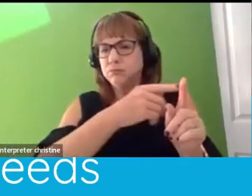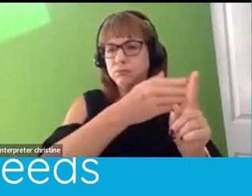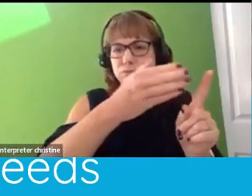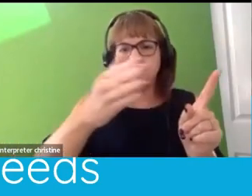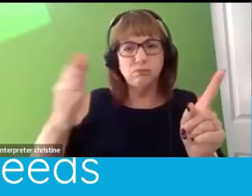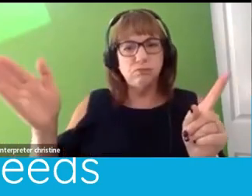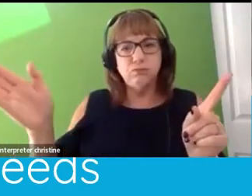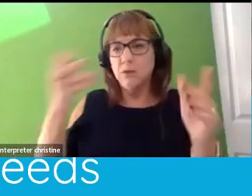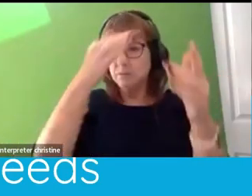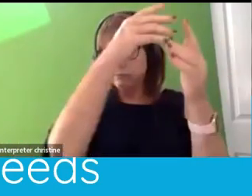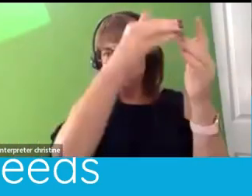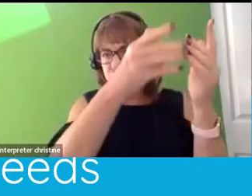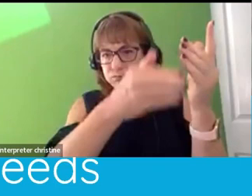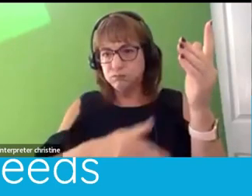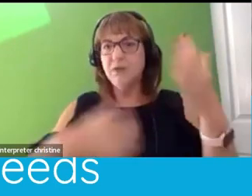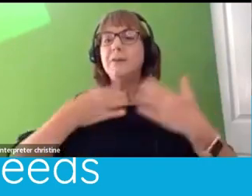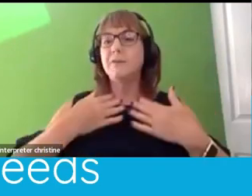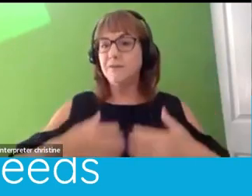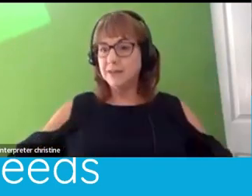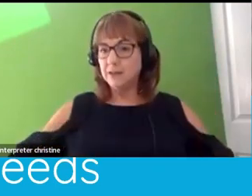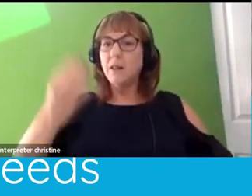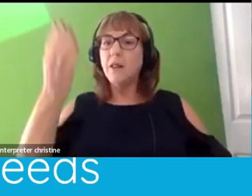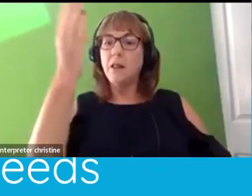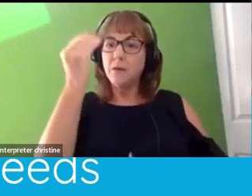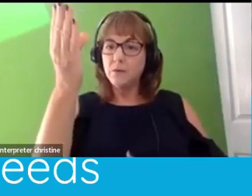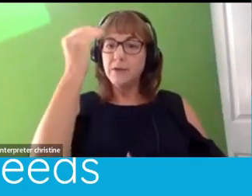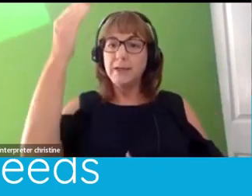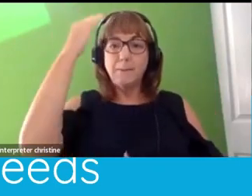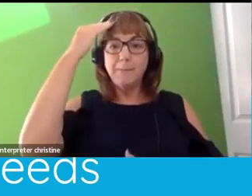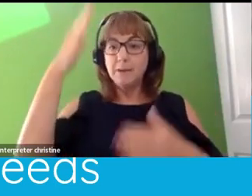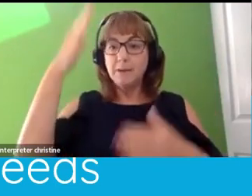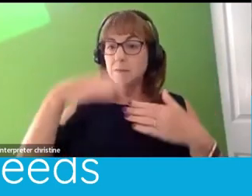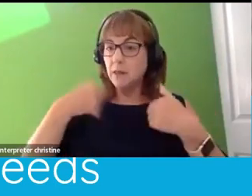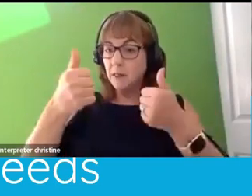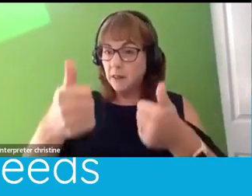We have physical needs, learning needs, mental health needs, undiagnosed needs.